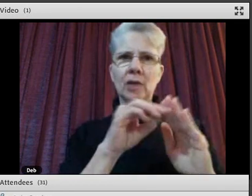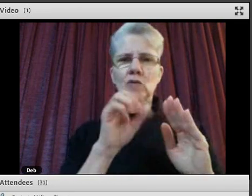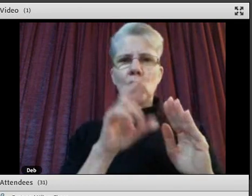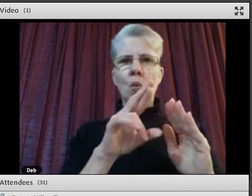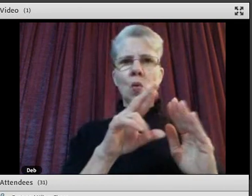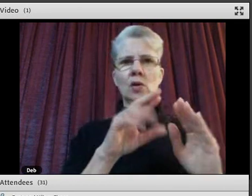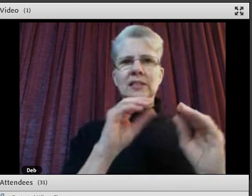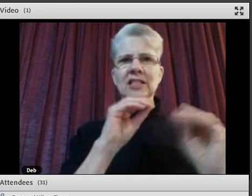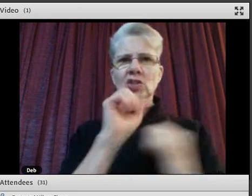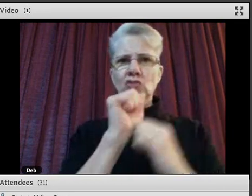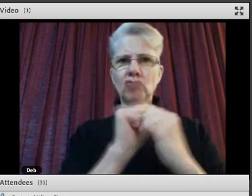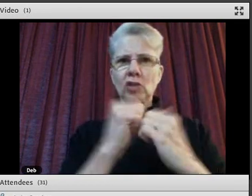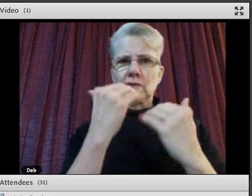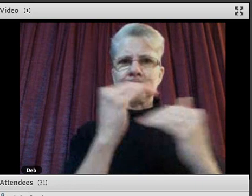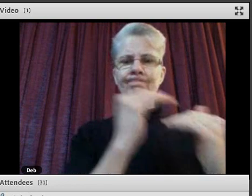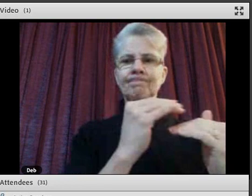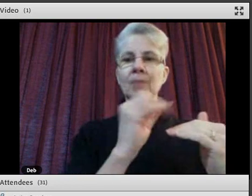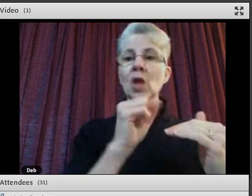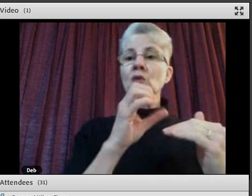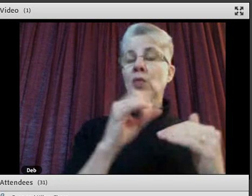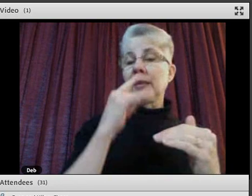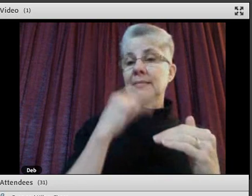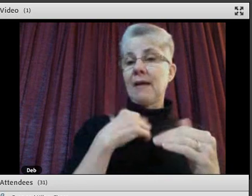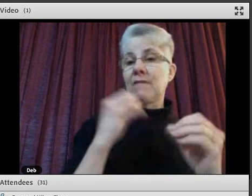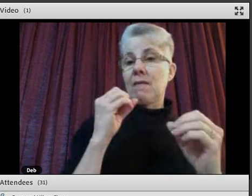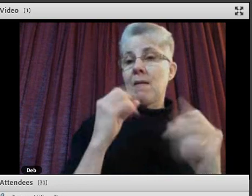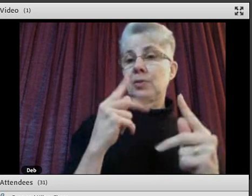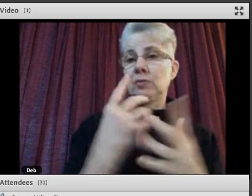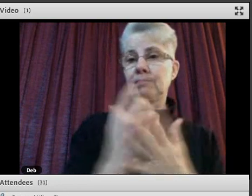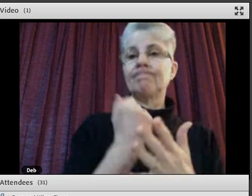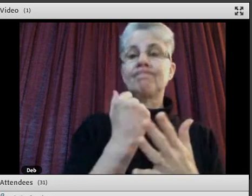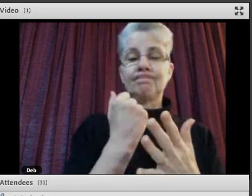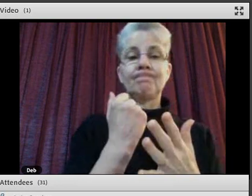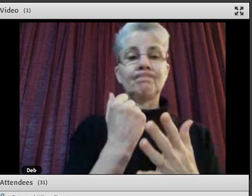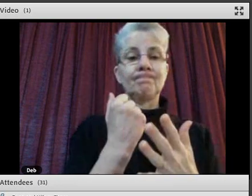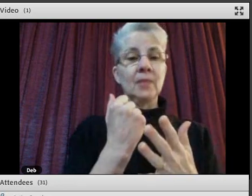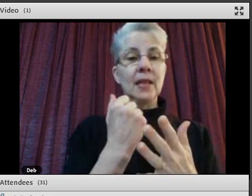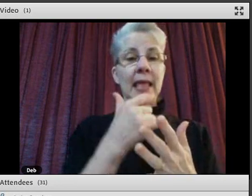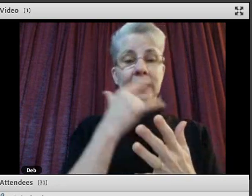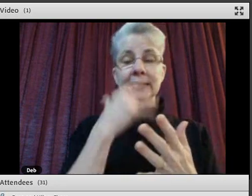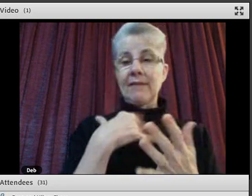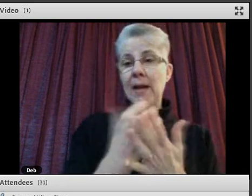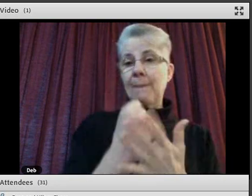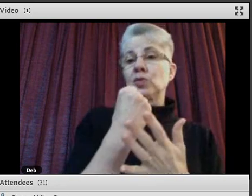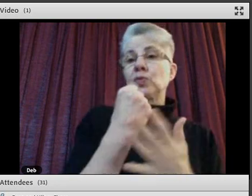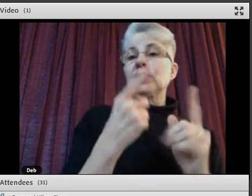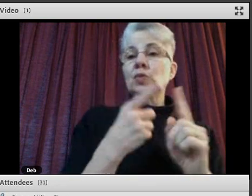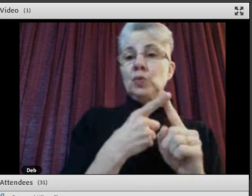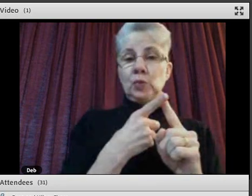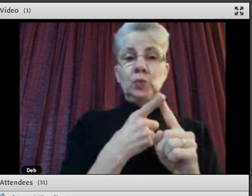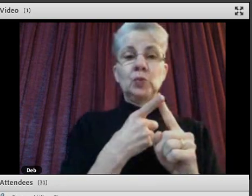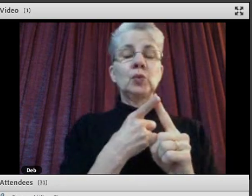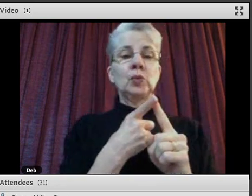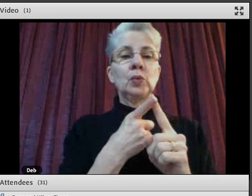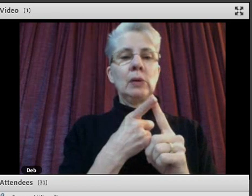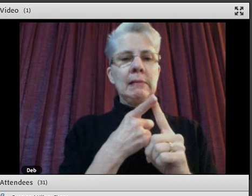so the kids have an opportunity -- Hilary: Cool, Susan. Ryan: The kids have an opportunity to explore and add their own creativity,